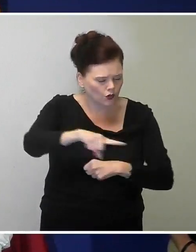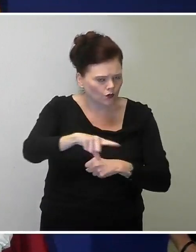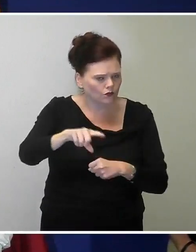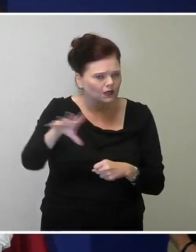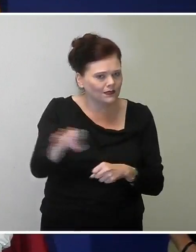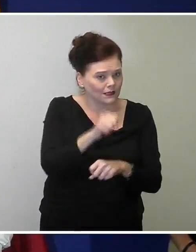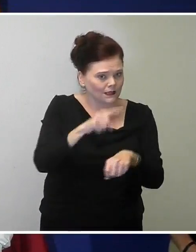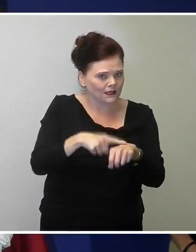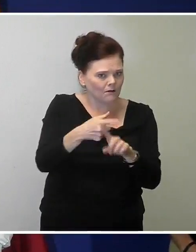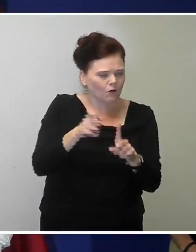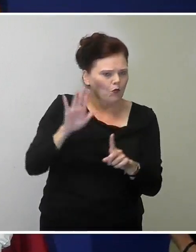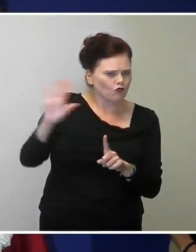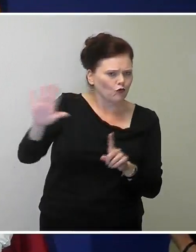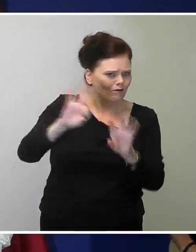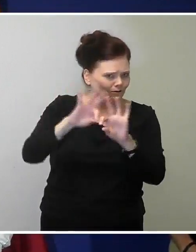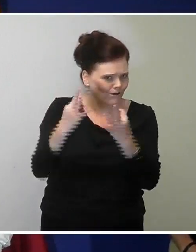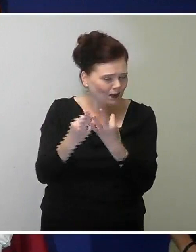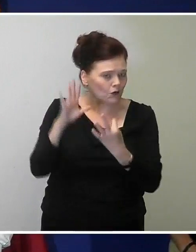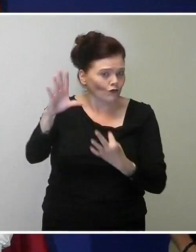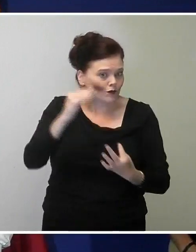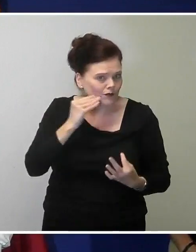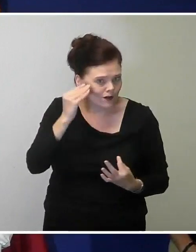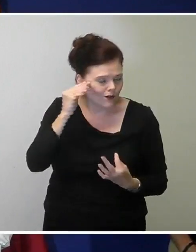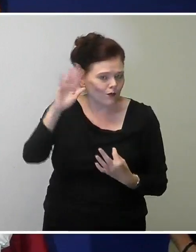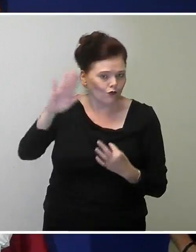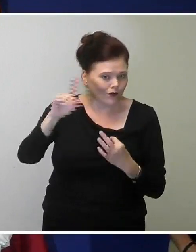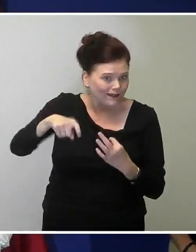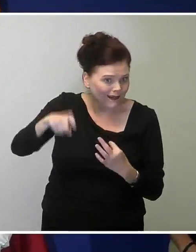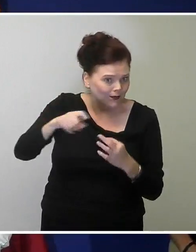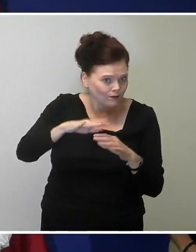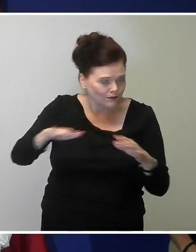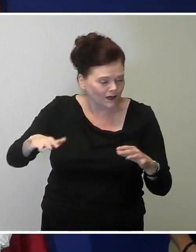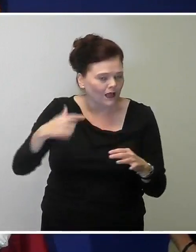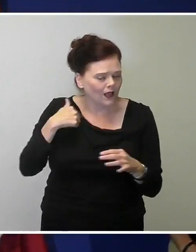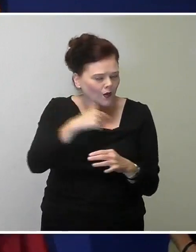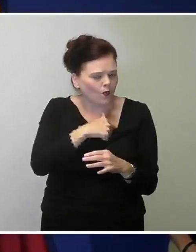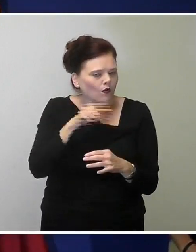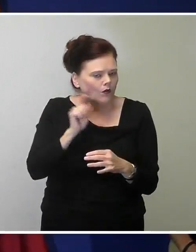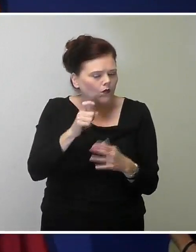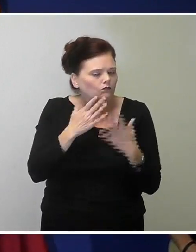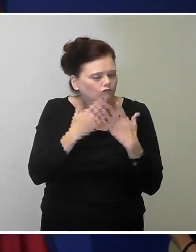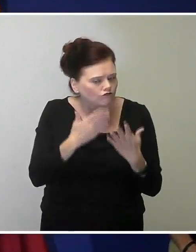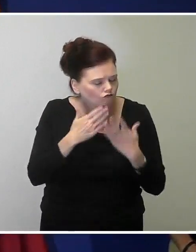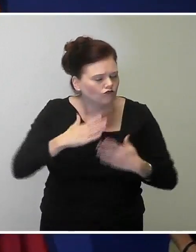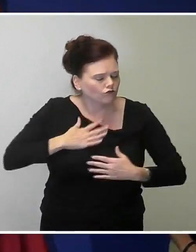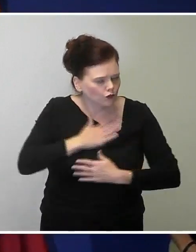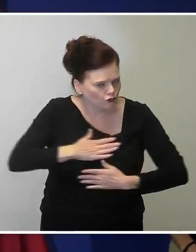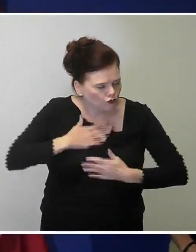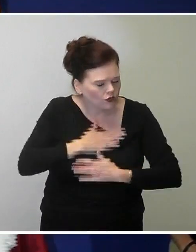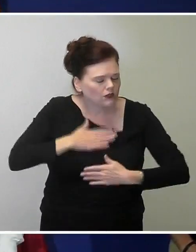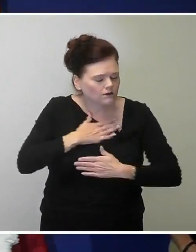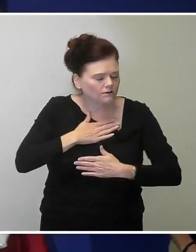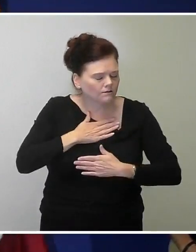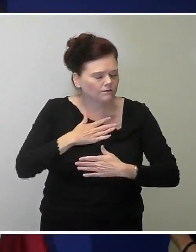RESPONDERS ARE GETTING READY TO PROTECT YOU. DURING THE STORM THEY ARE THERE TO PROTECT YOU AND AFTER THE STORM THEY ARE THERE TO PROTECT YOU.